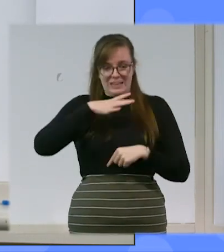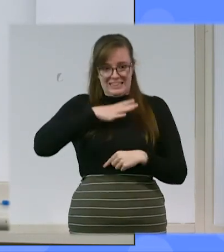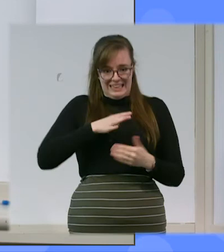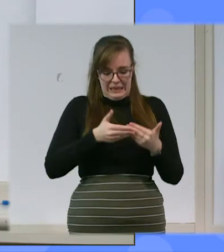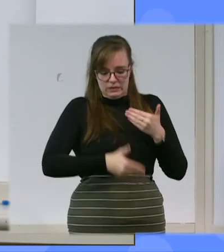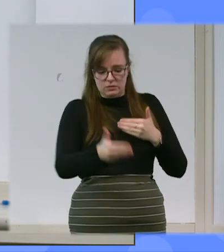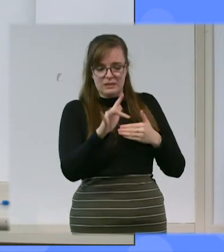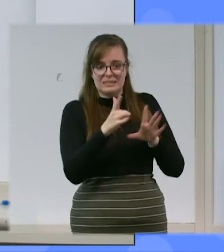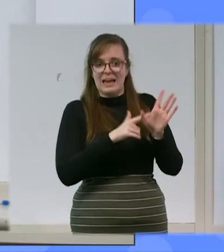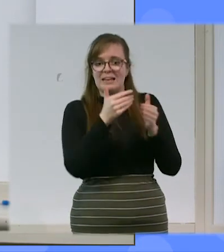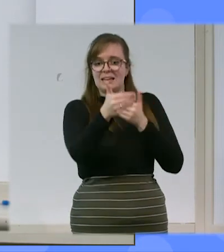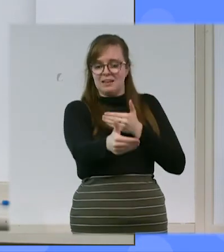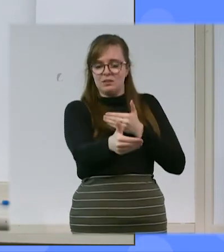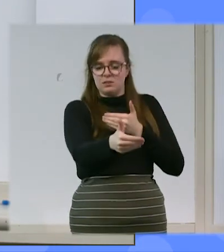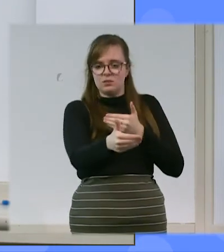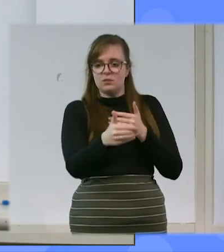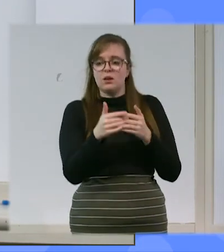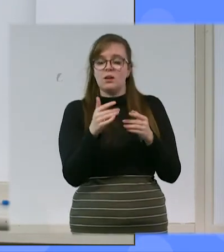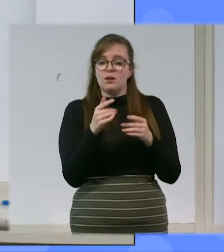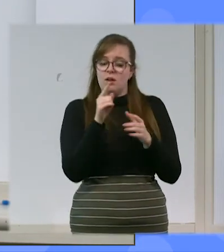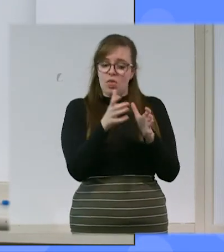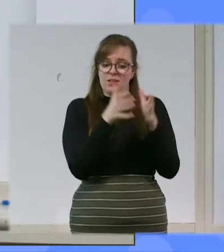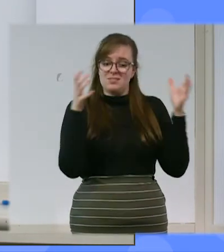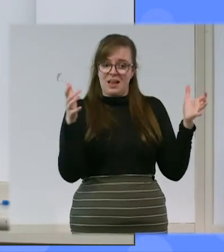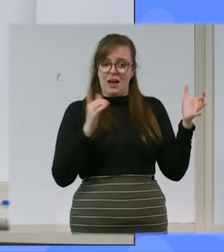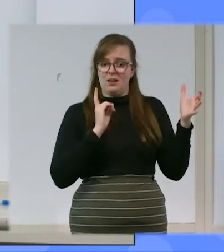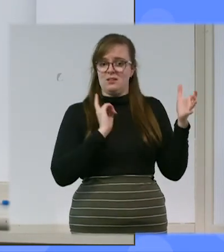years again our size has a big that I as an